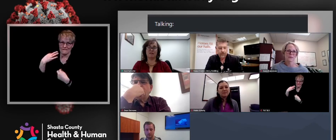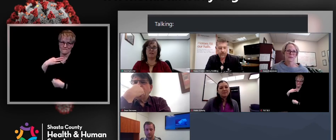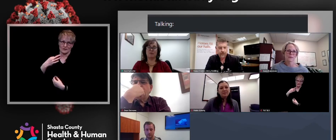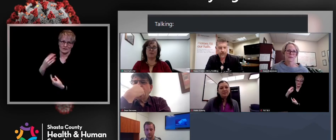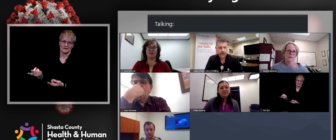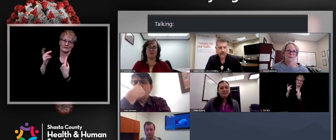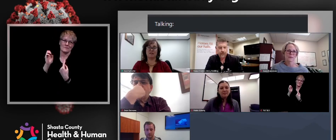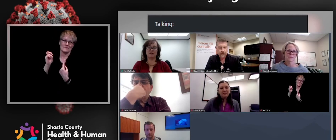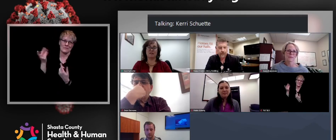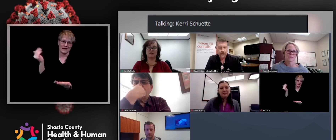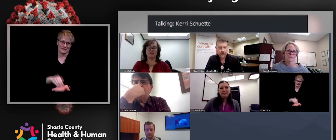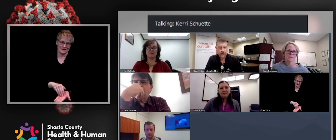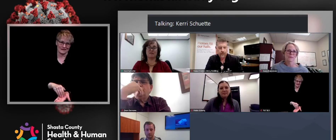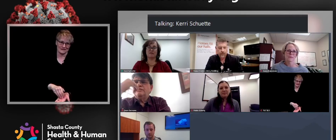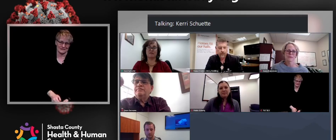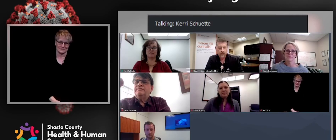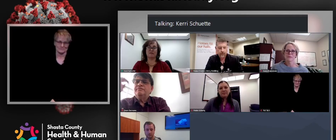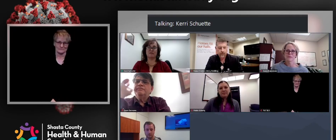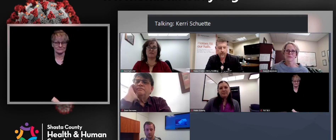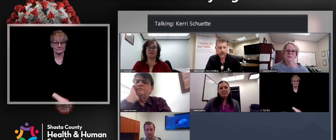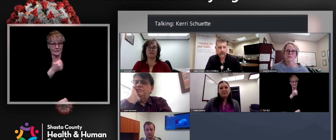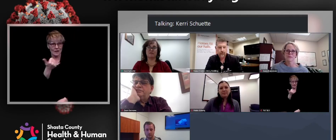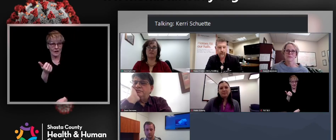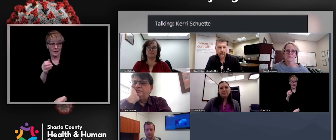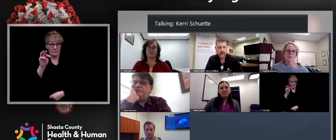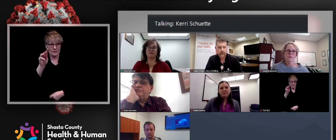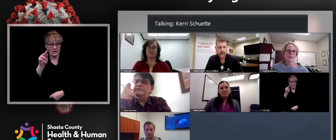Other media questions? Good morning, everyone. This